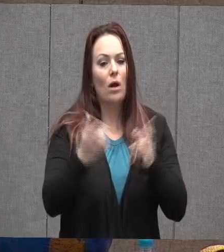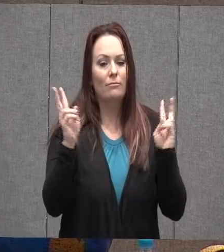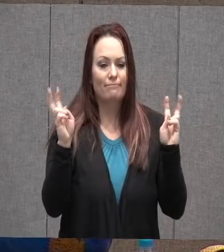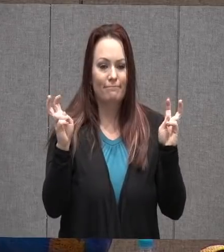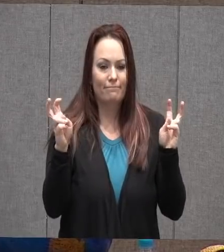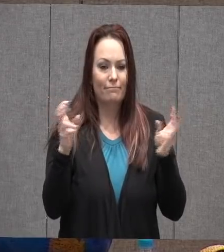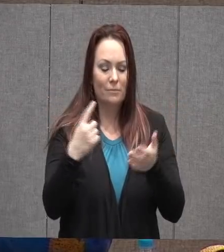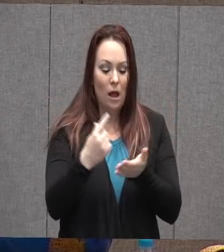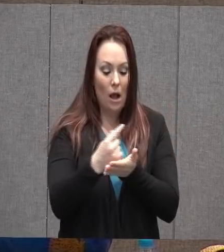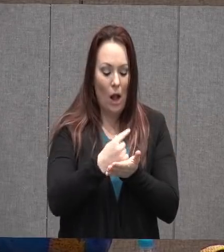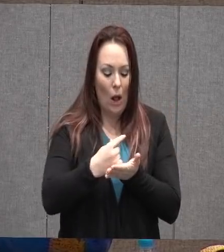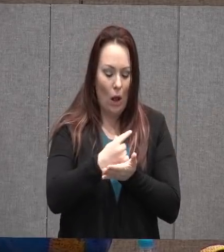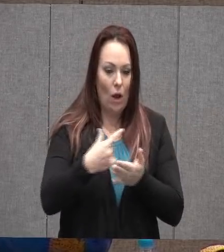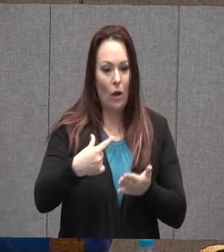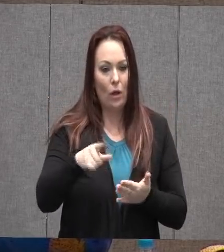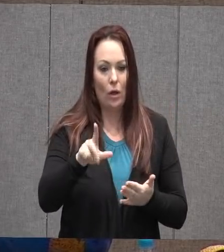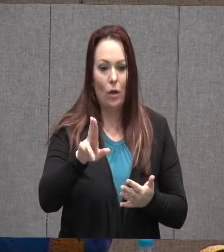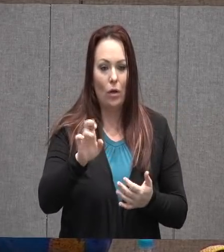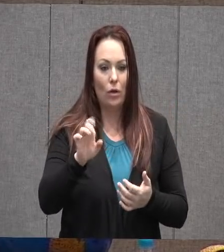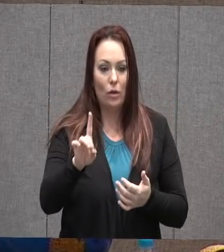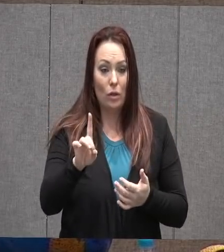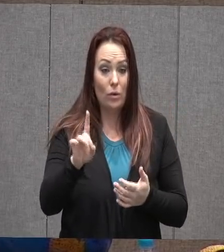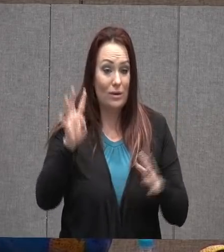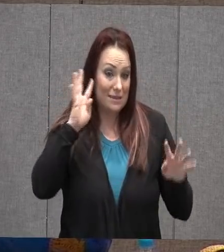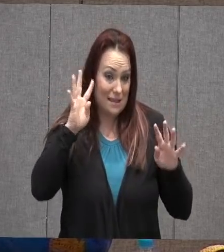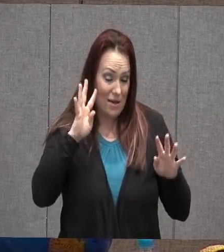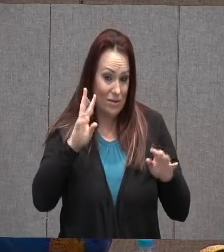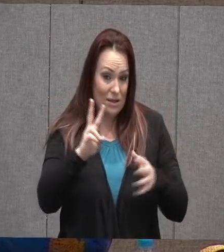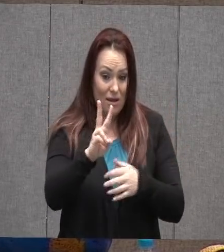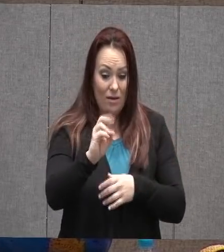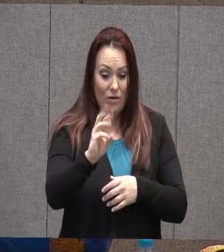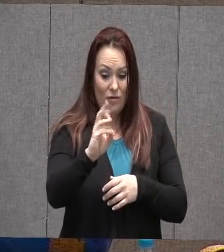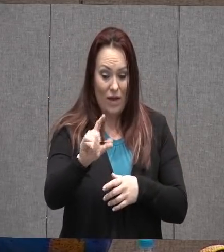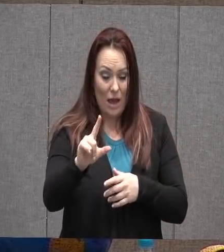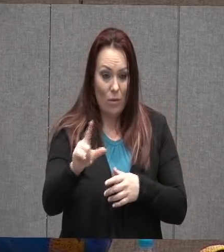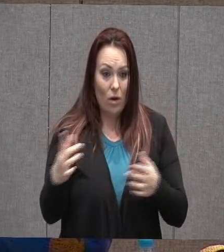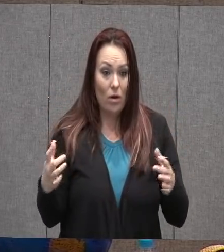They're a vowel combined with two consonants that make a blend.